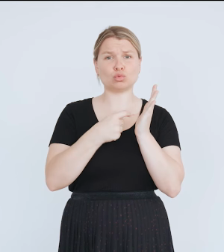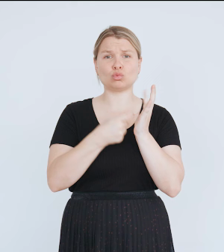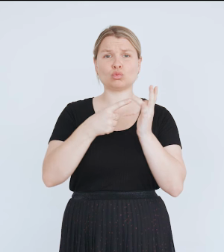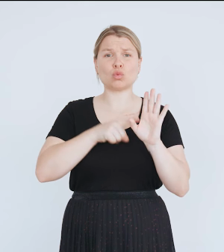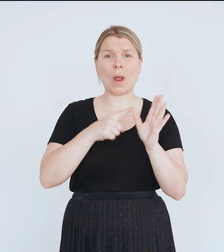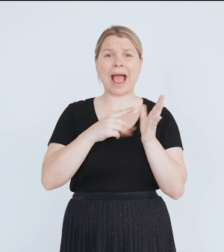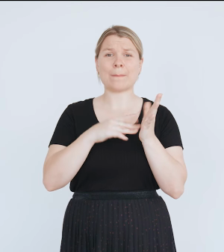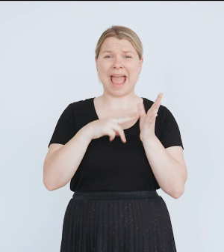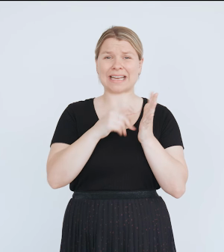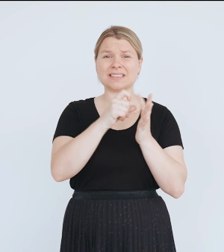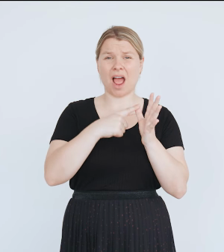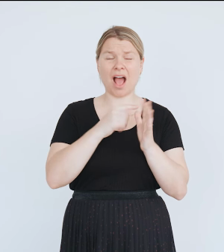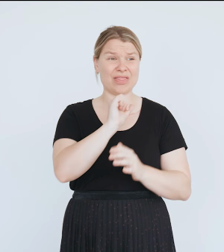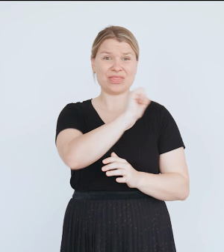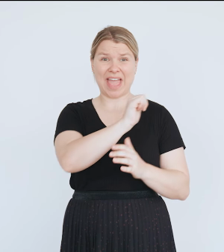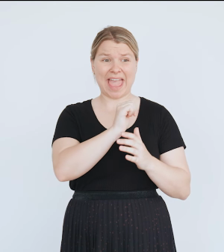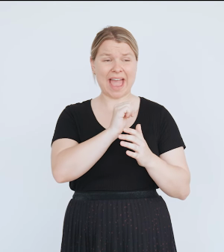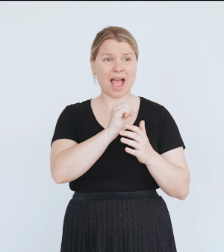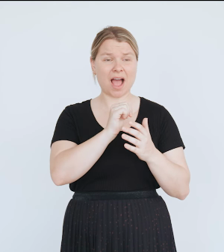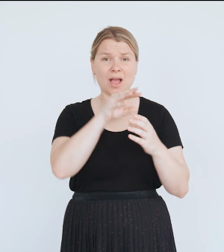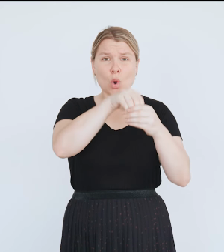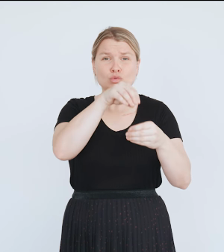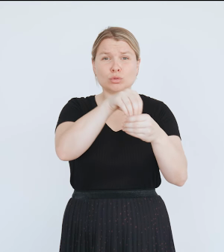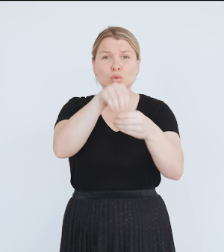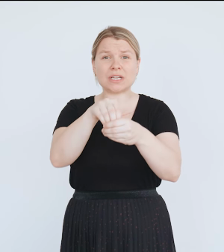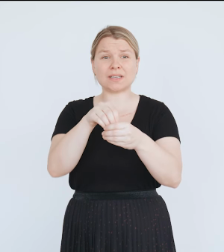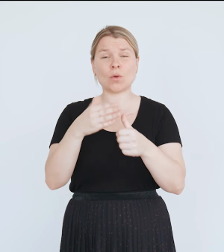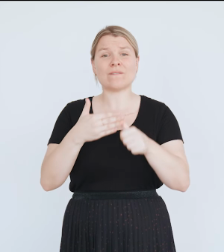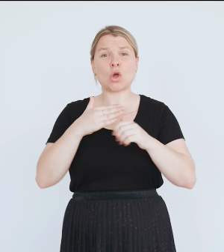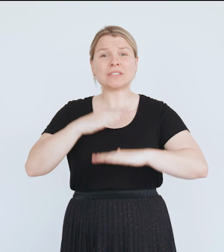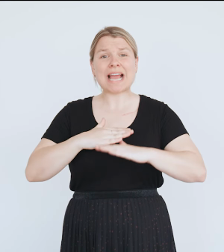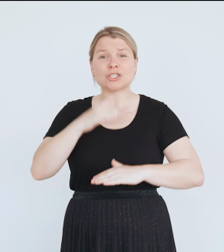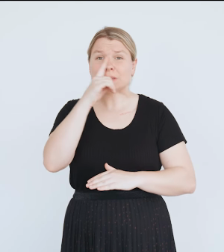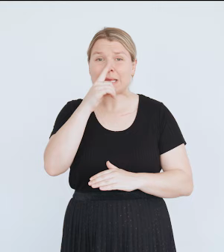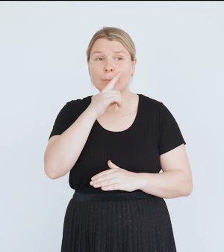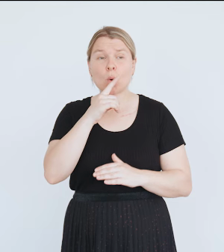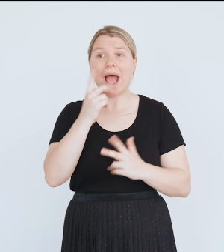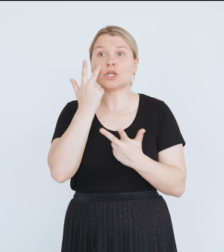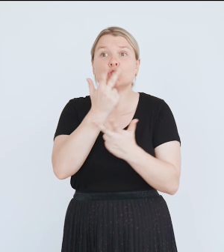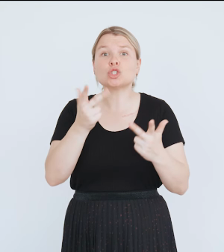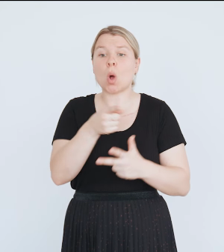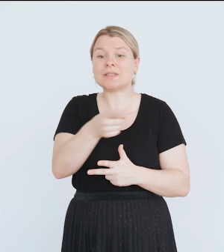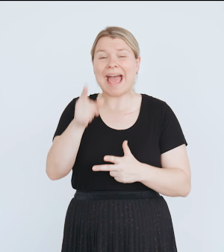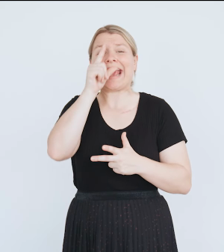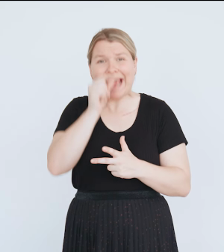and the contribution they make to First Nations people. And it's enabling First Nations communities